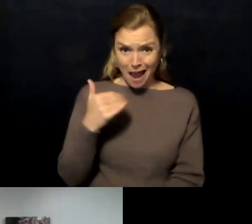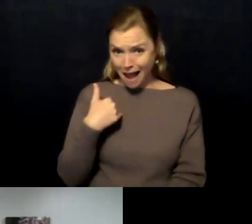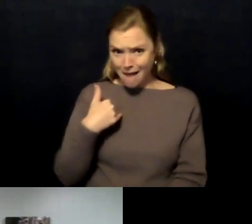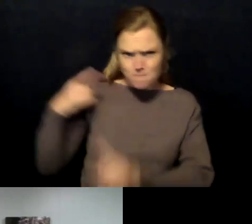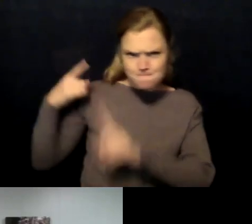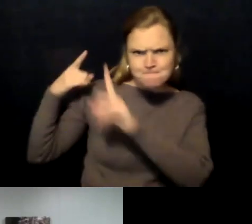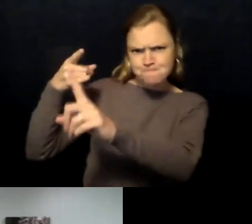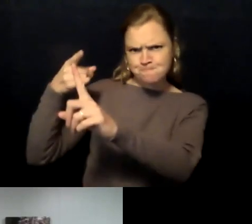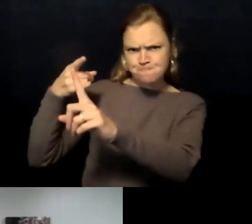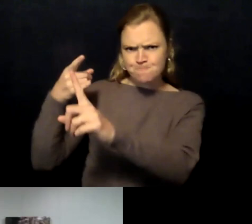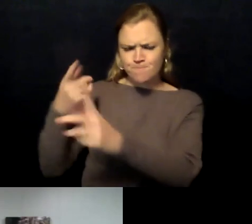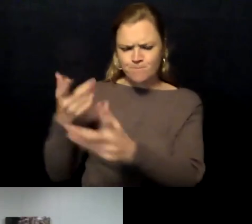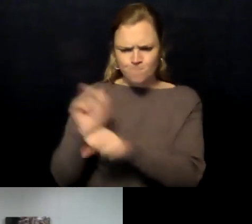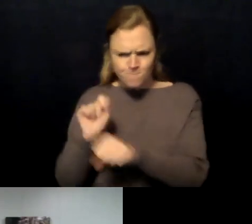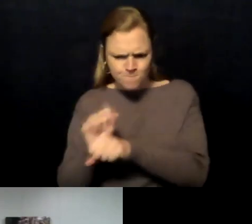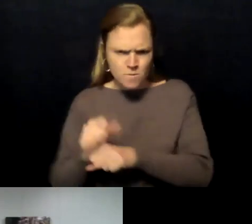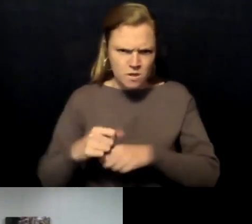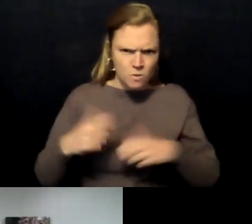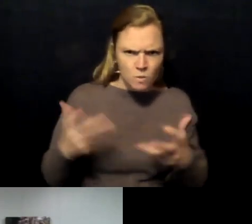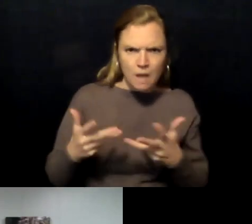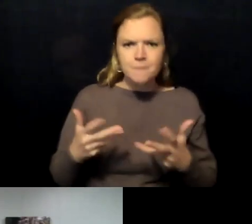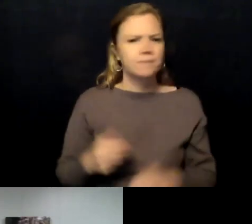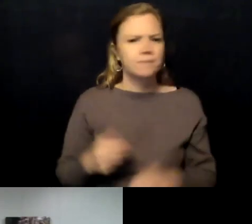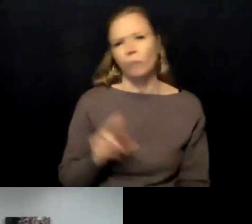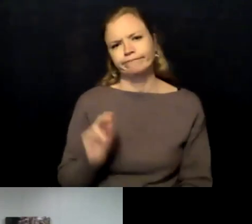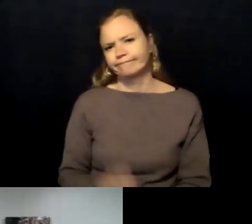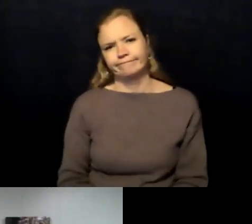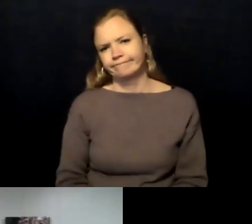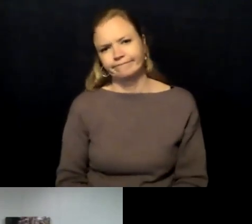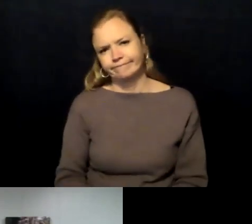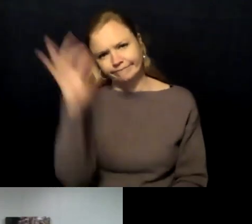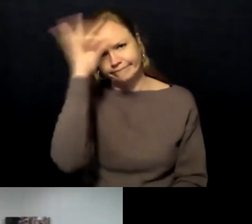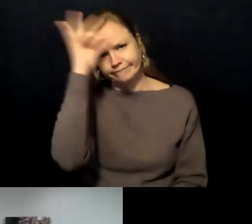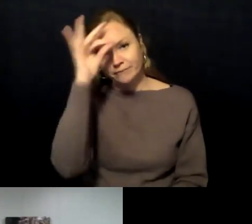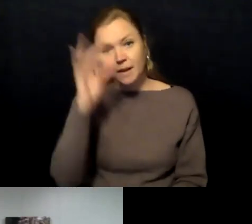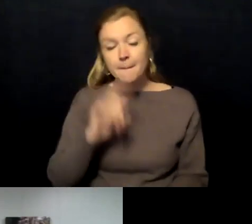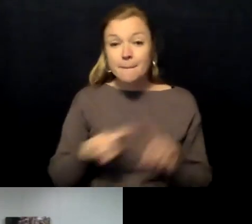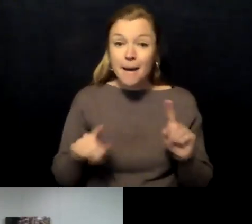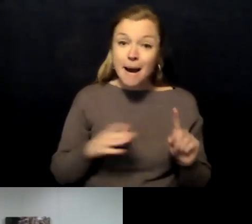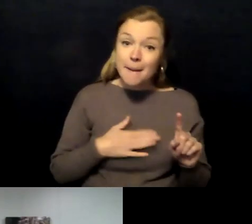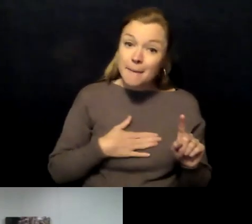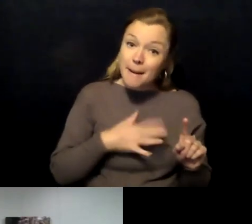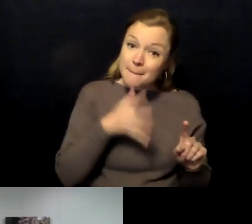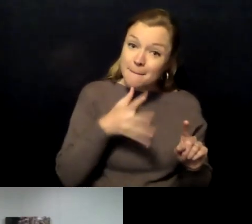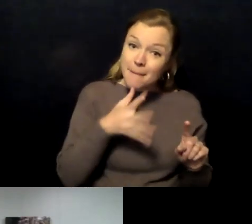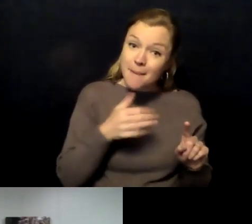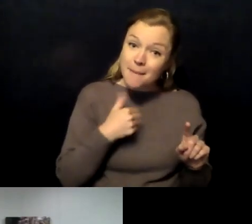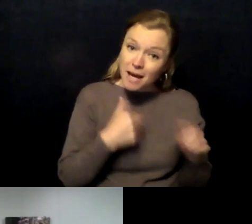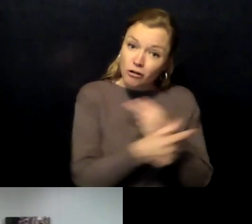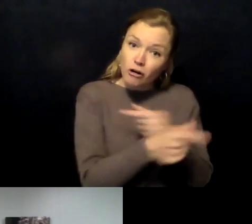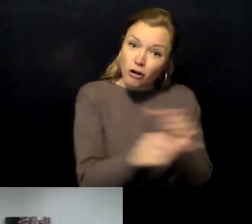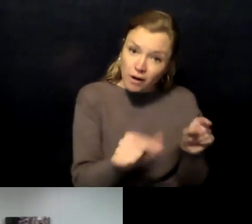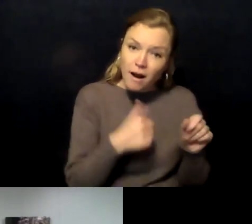having her little garden, and I enjoyed going to the nursery with her, and helping her plant and water her flowers.